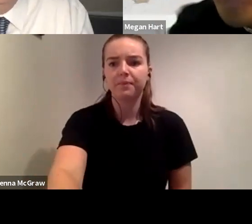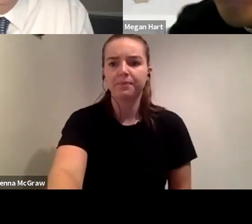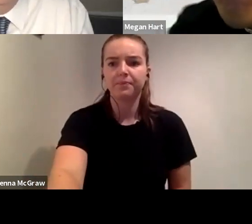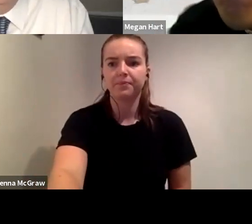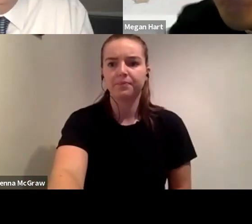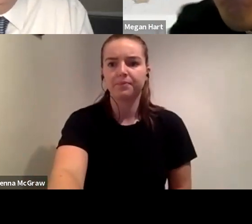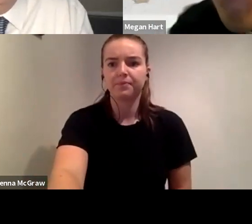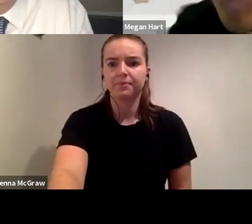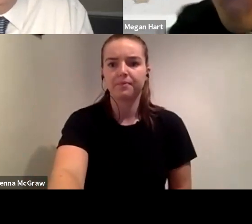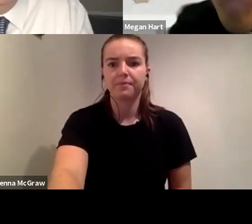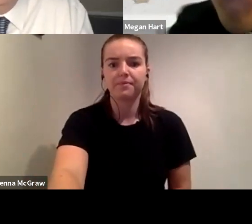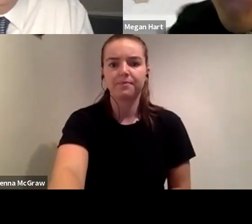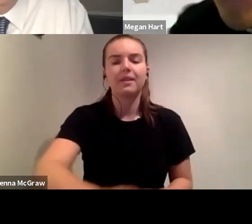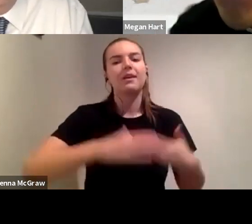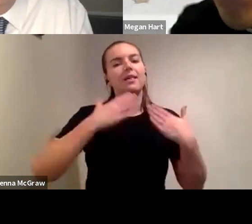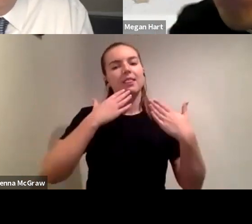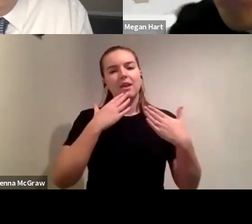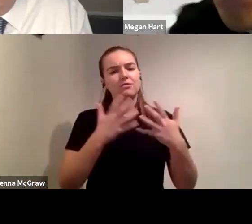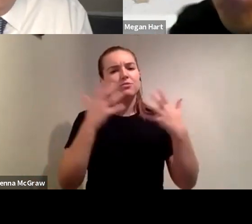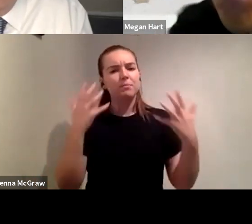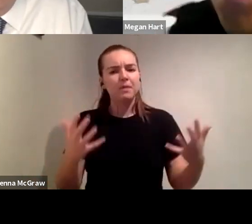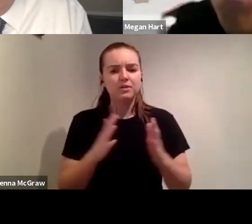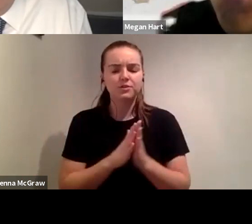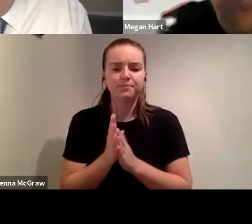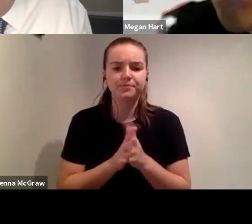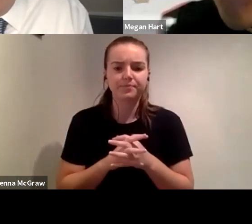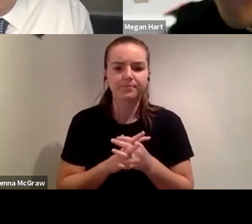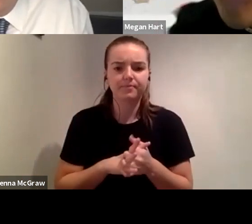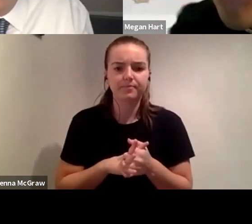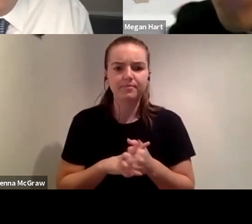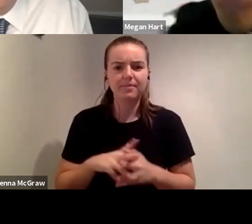There are people who will be able to connect the dots for you and help you find that talent pool who is actively looking for employment and be of benefit.